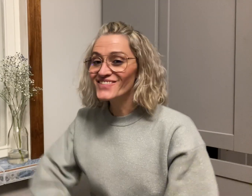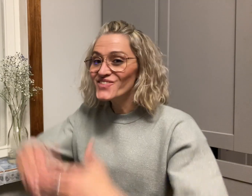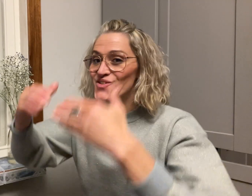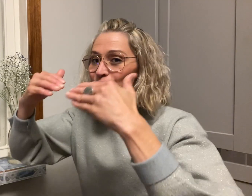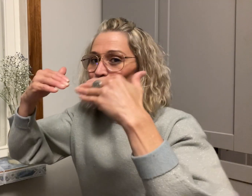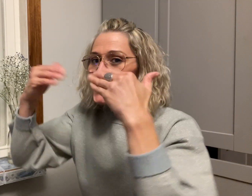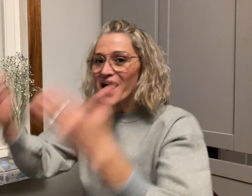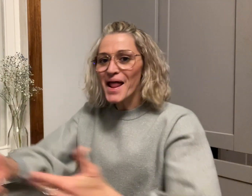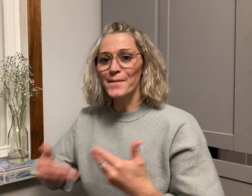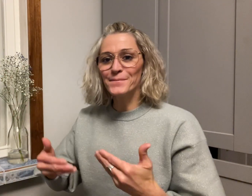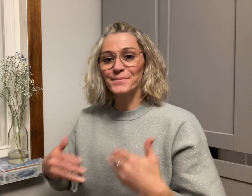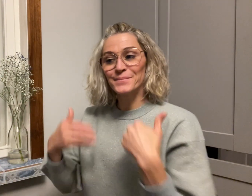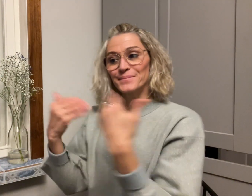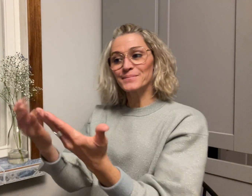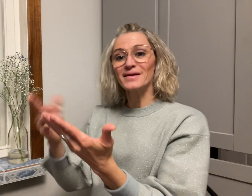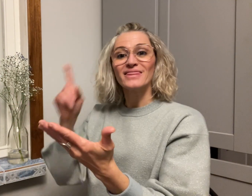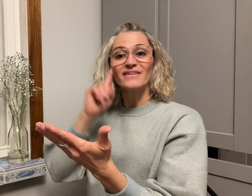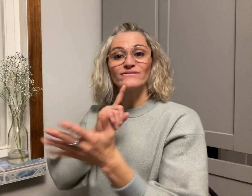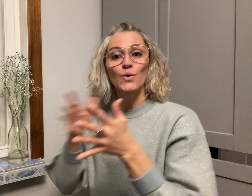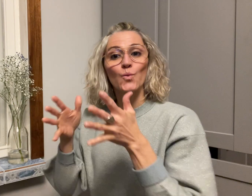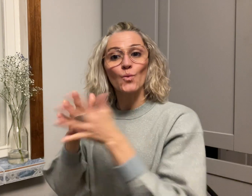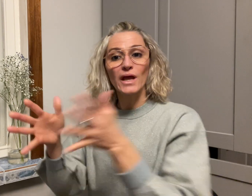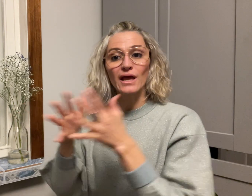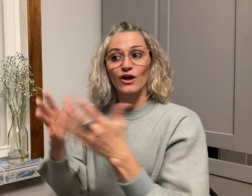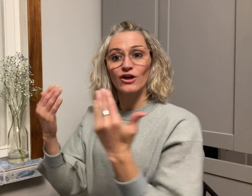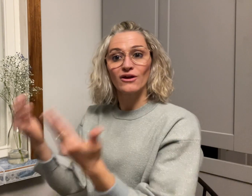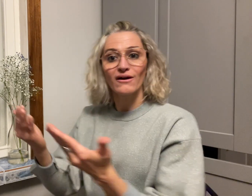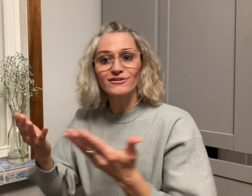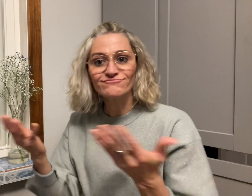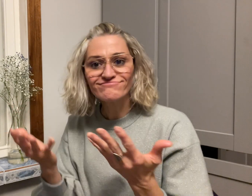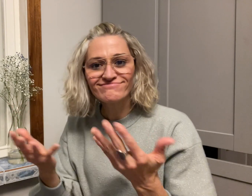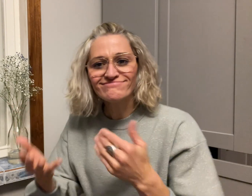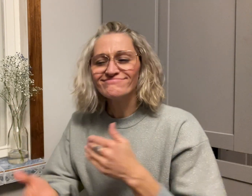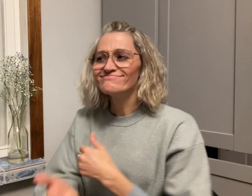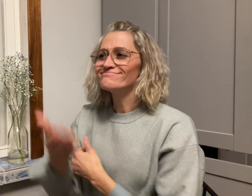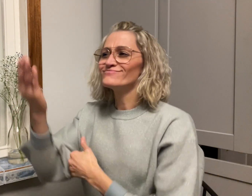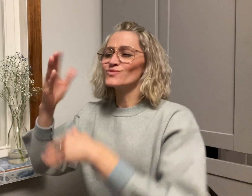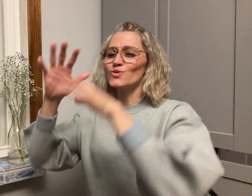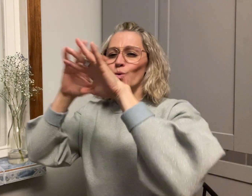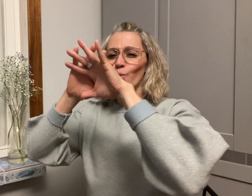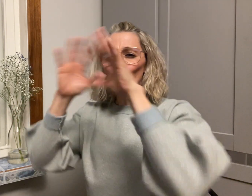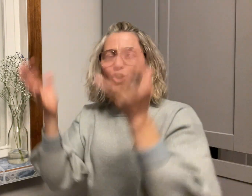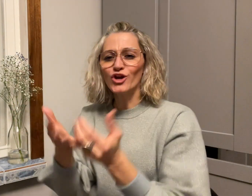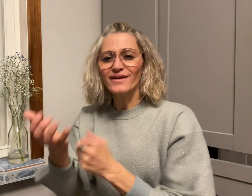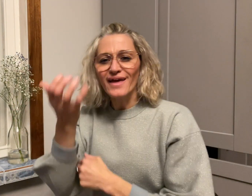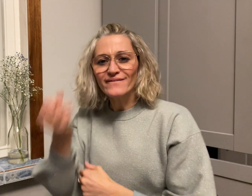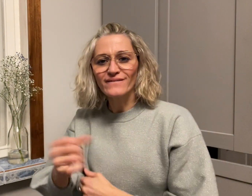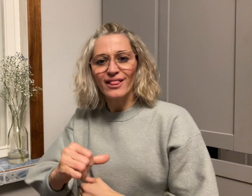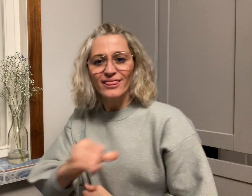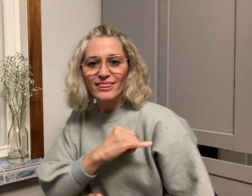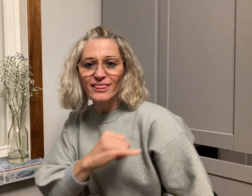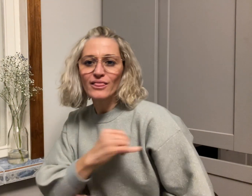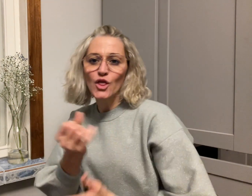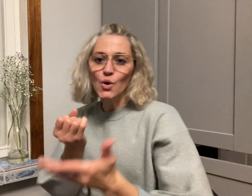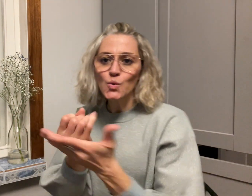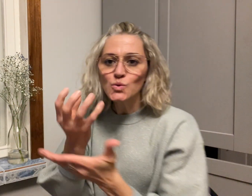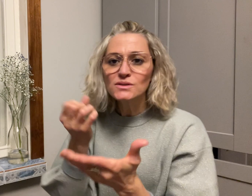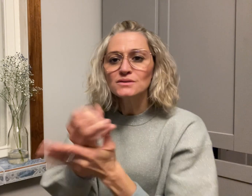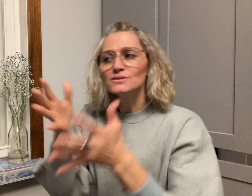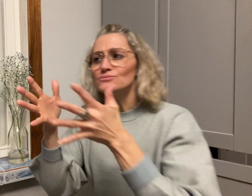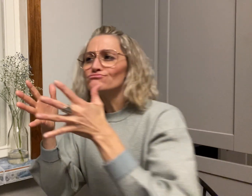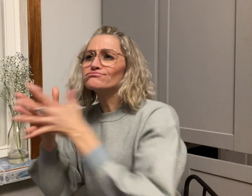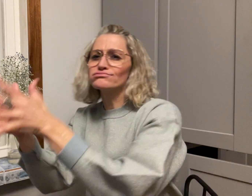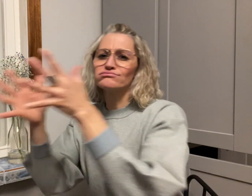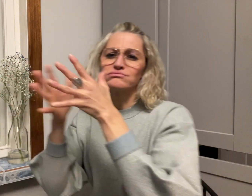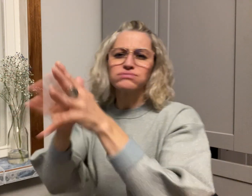Welcome to DeafWire where we share interesting news stories